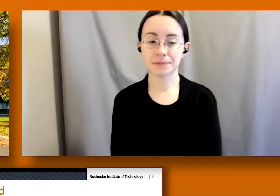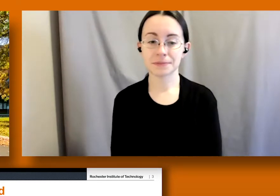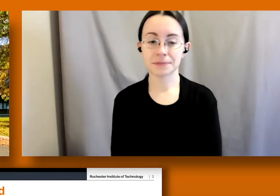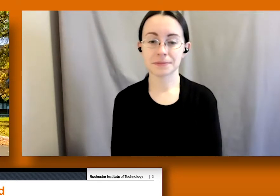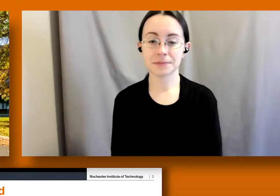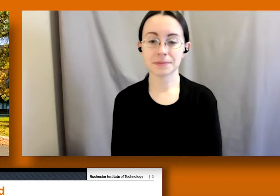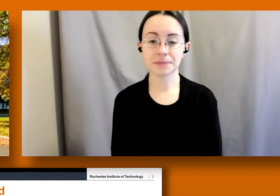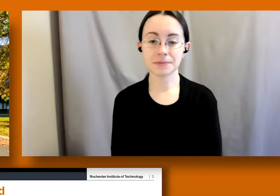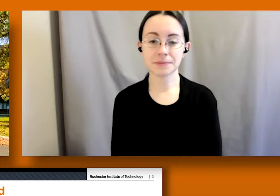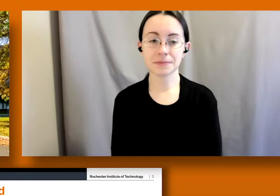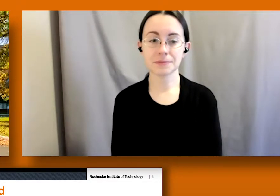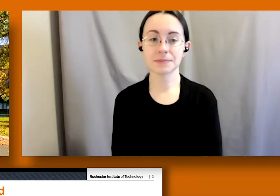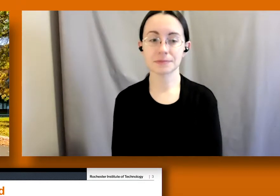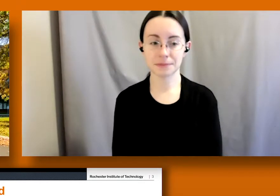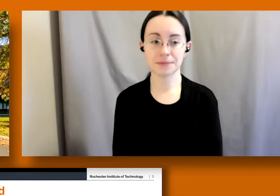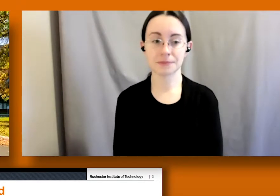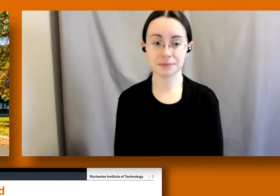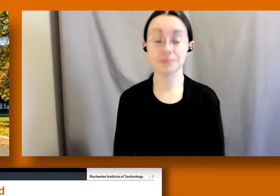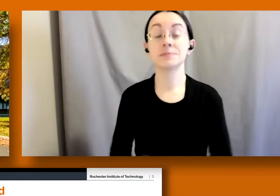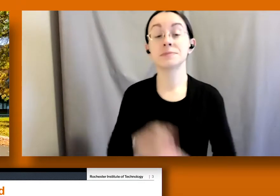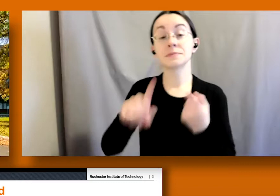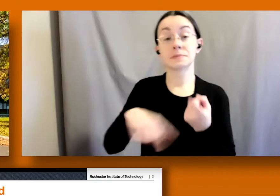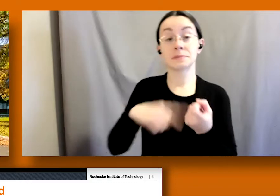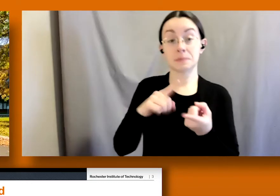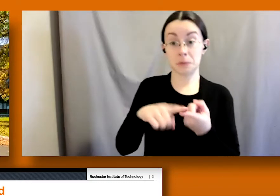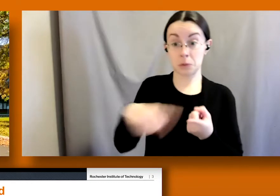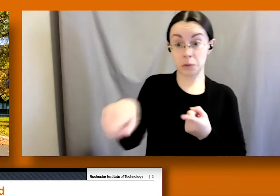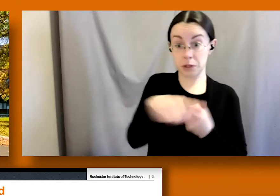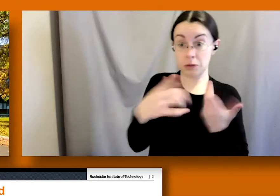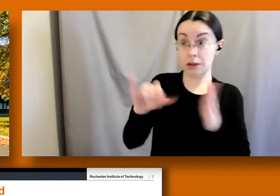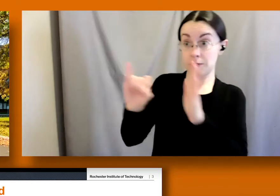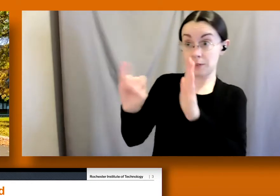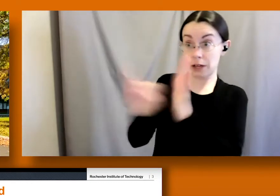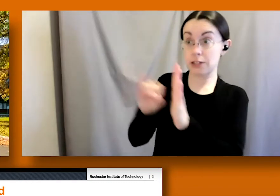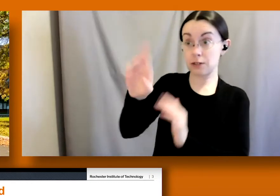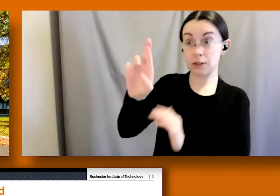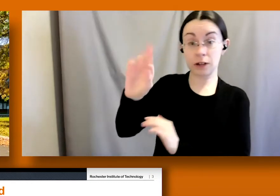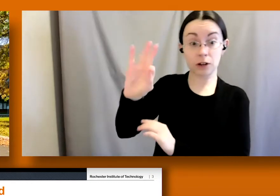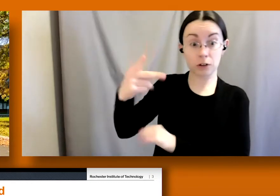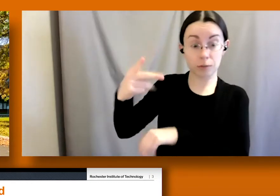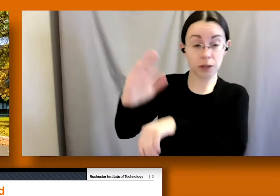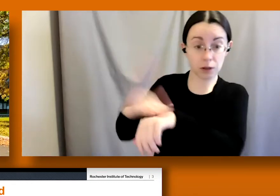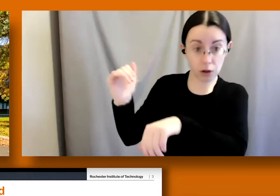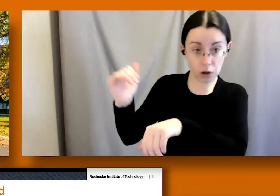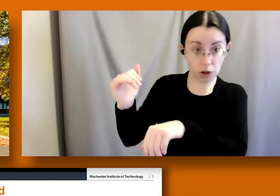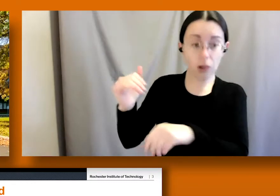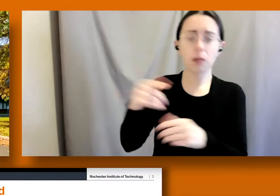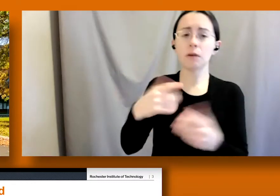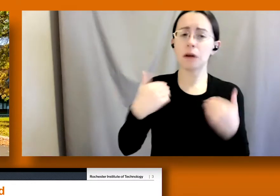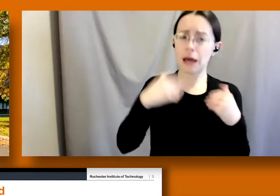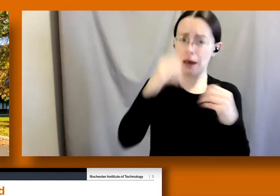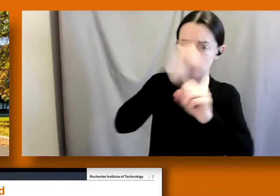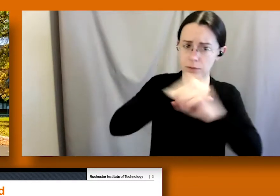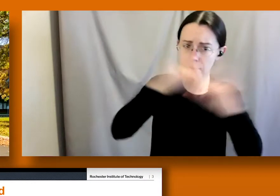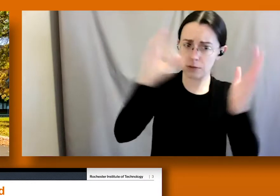Once you have a research idea and have identified a proposal opportunity, we can start to develop a budget.